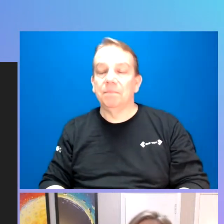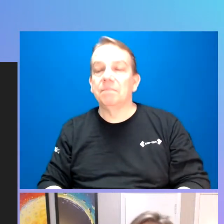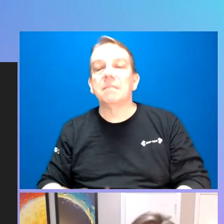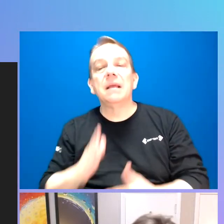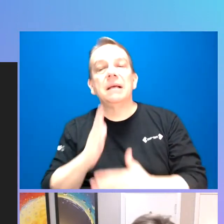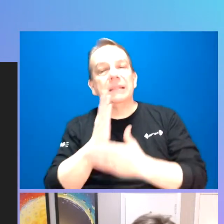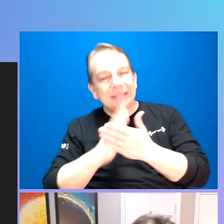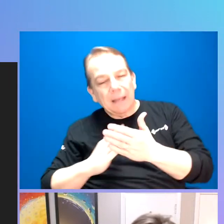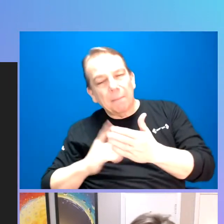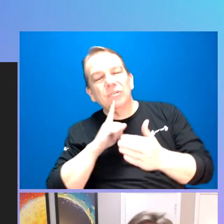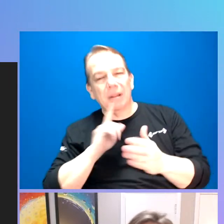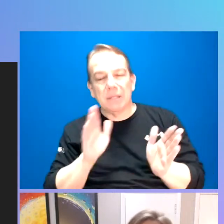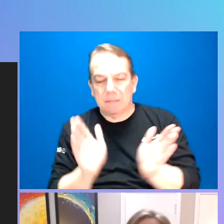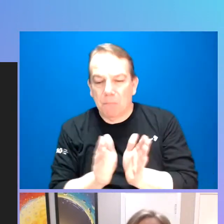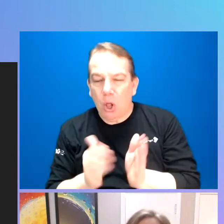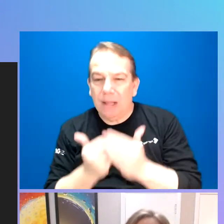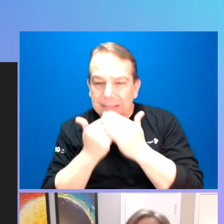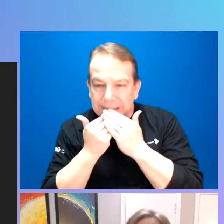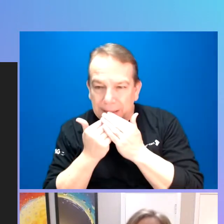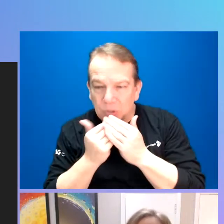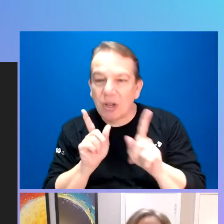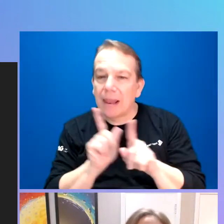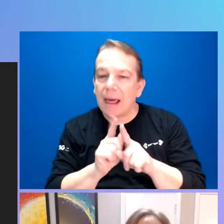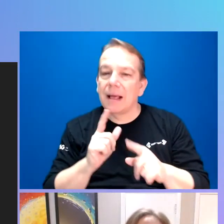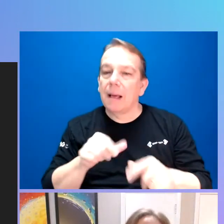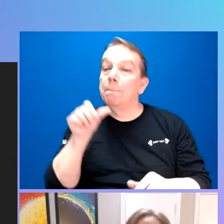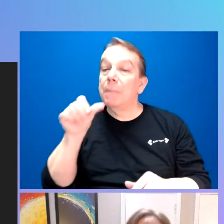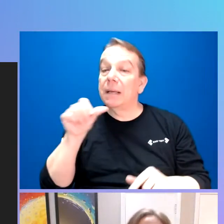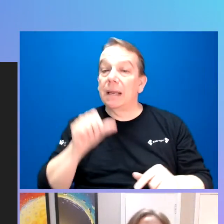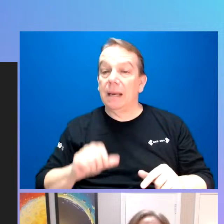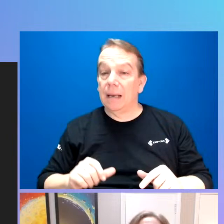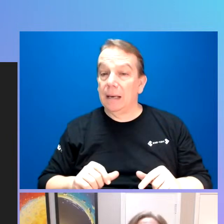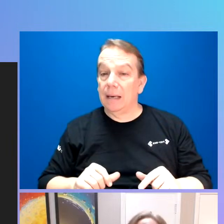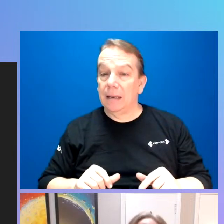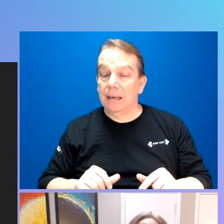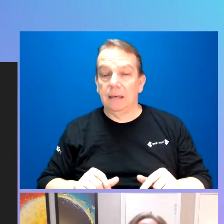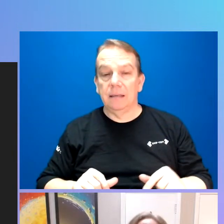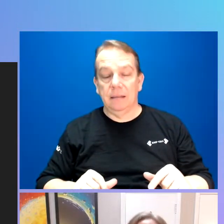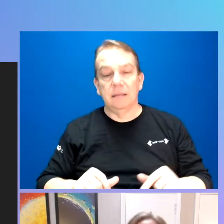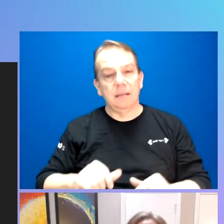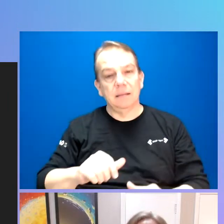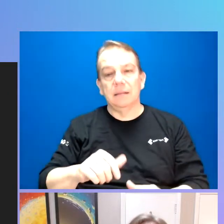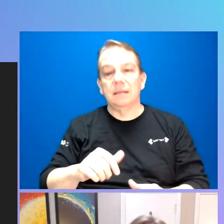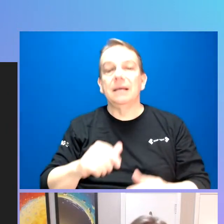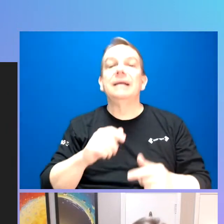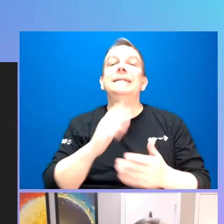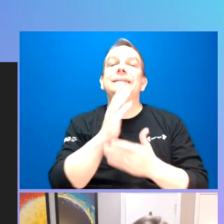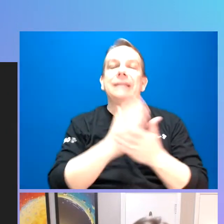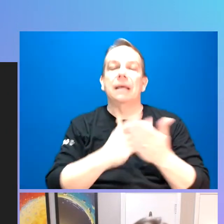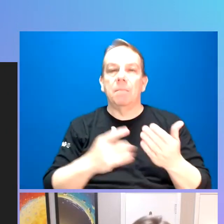are small sandwiches like our button was, but some elements are bigger and made by nesting.